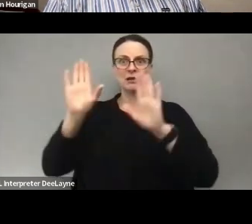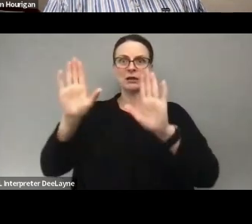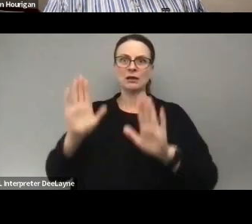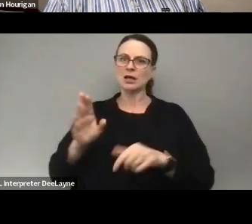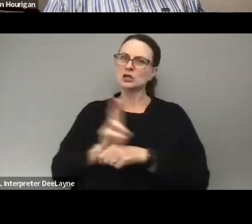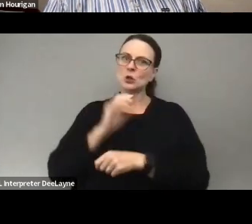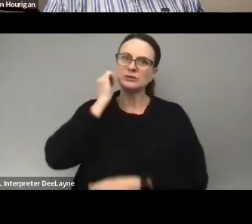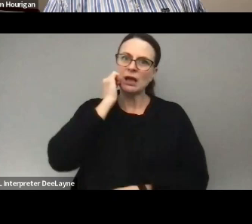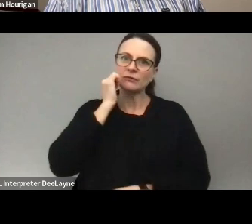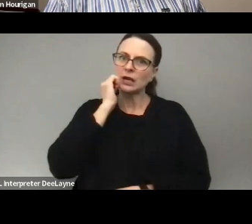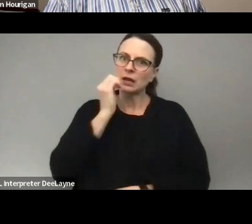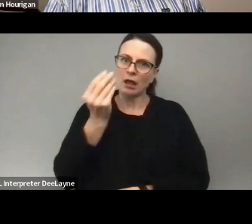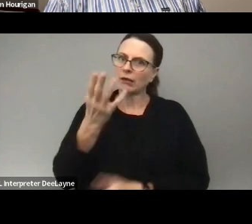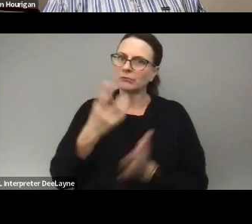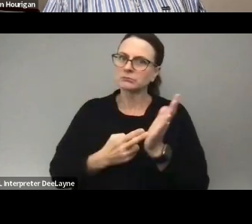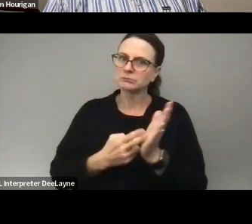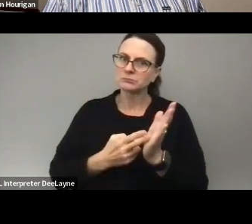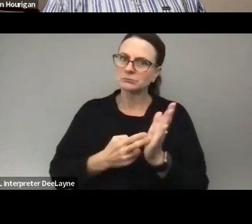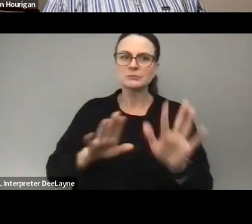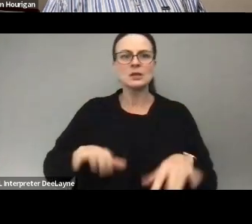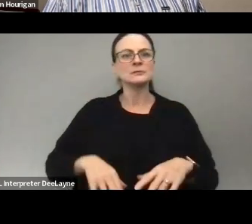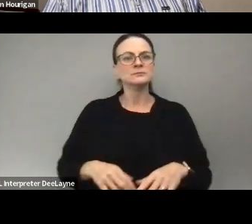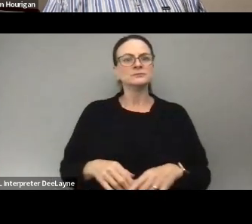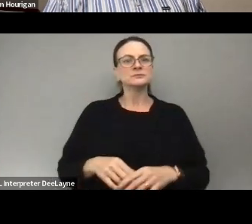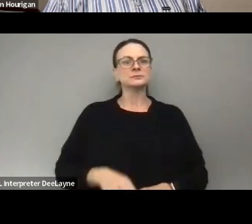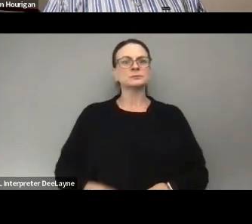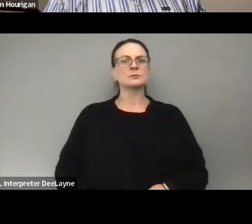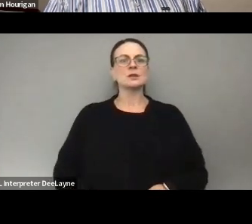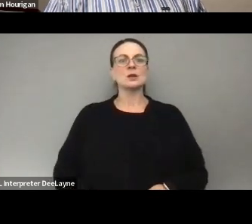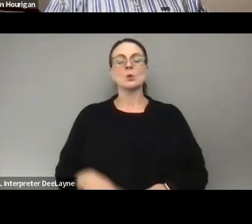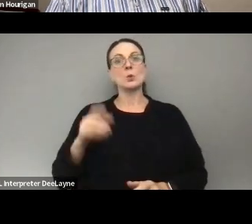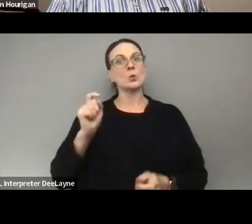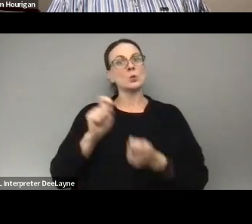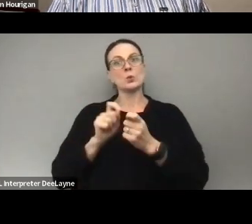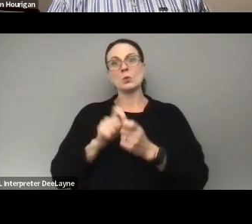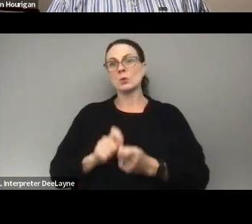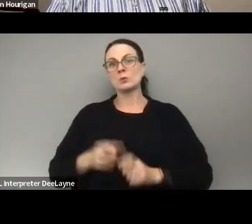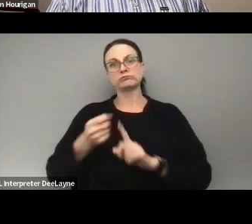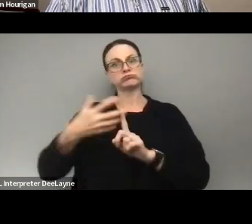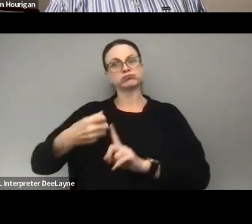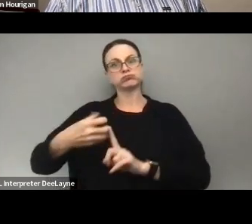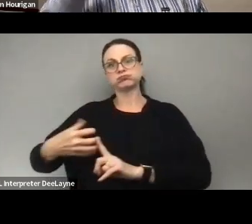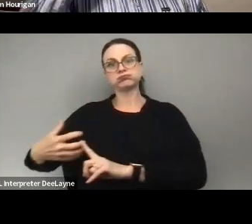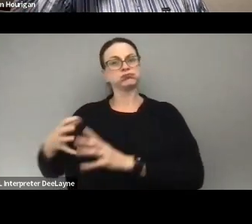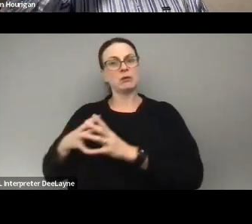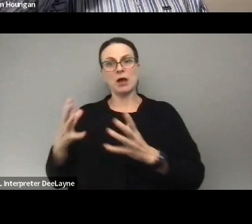every other day when I'm working on things. It is very detailed with lots of really great,